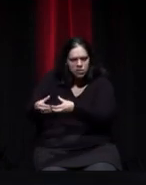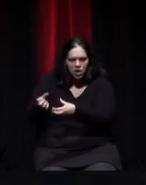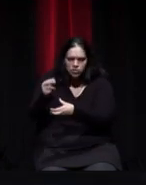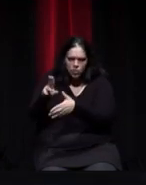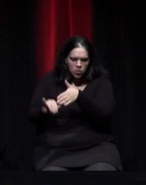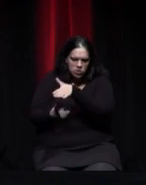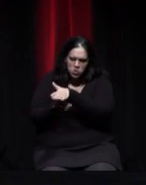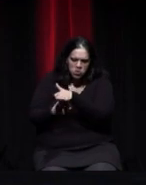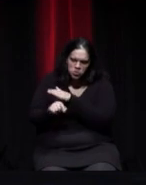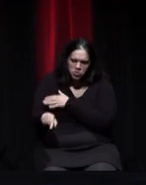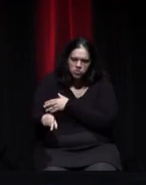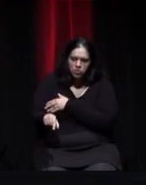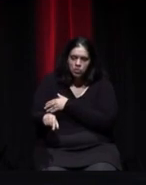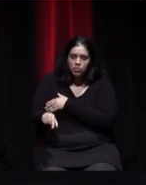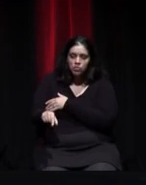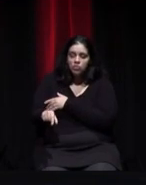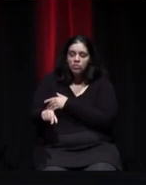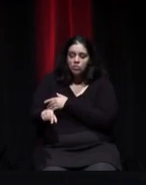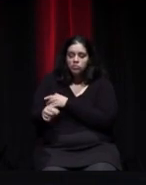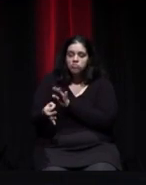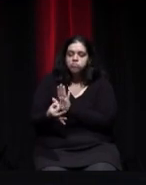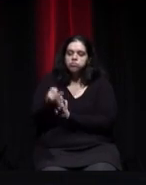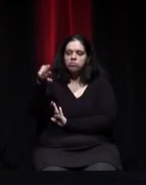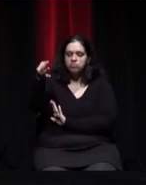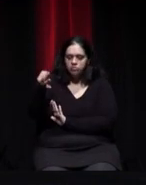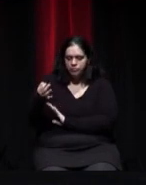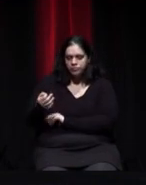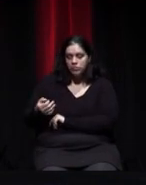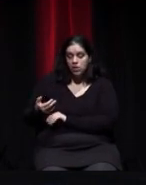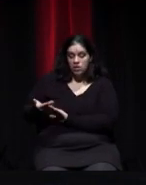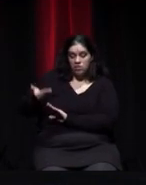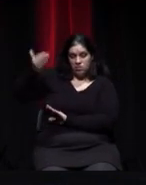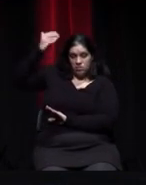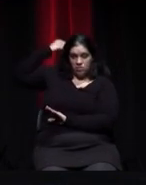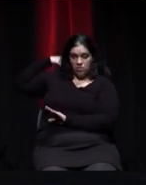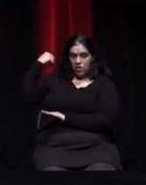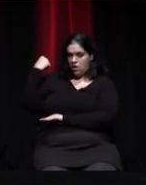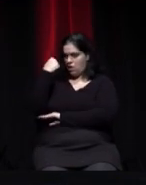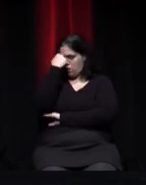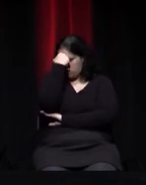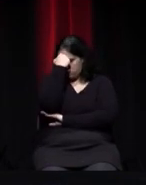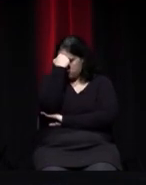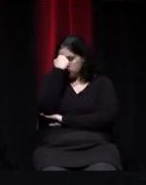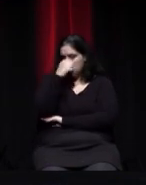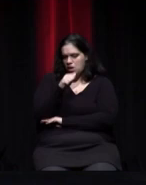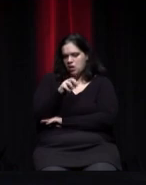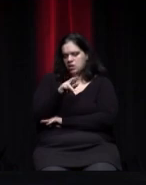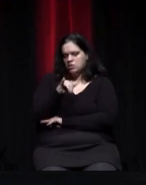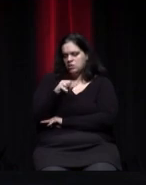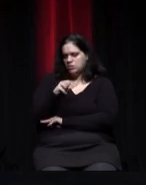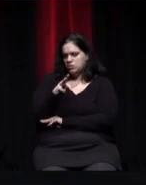to say what it says. Back to Aristotle, this idea that it's possible